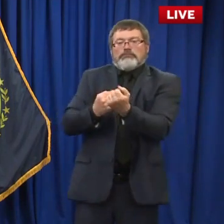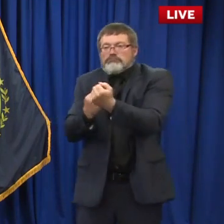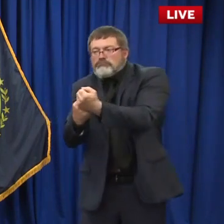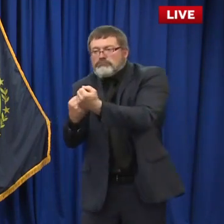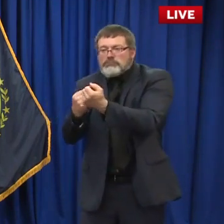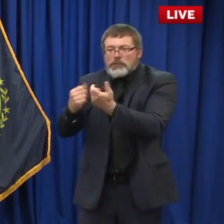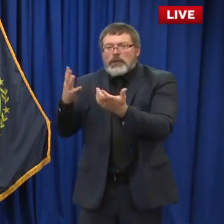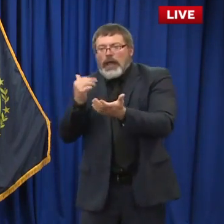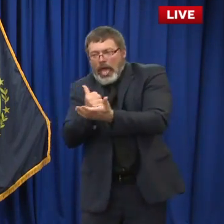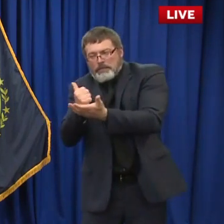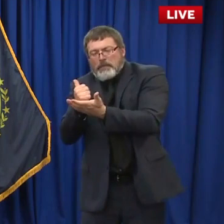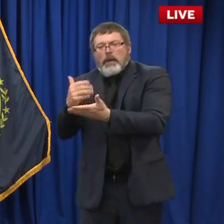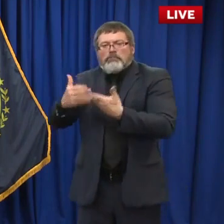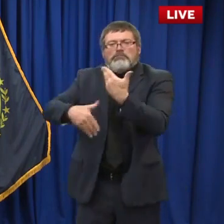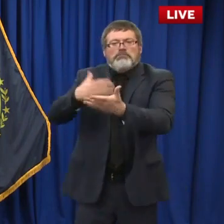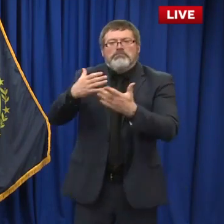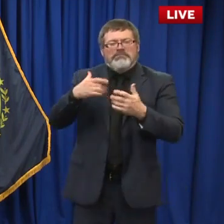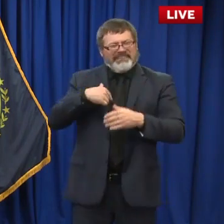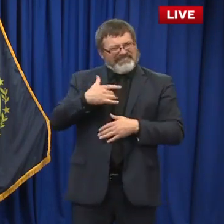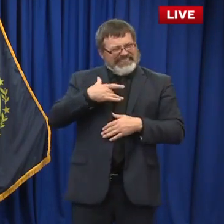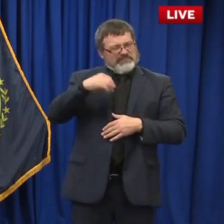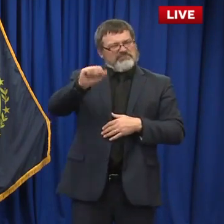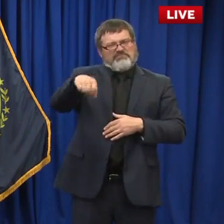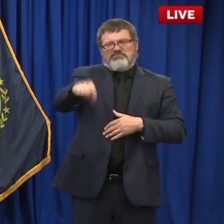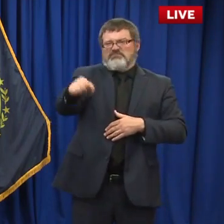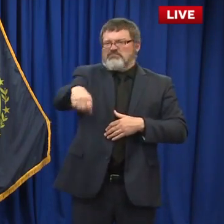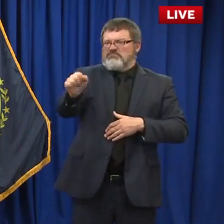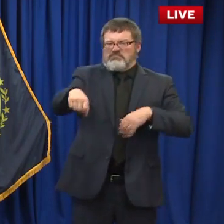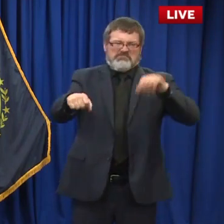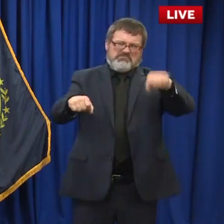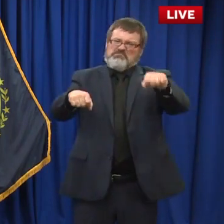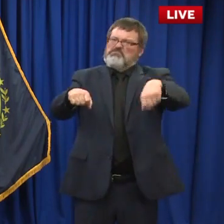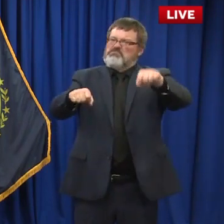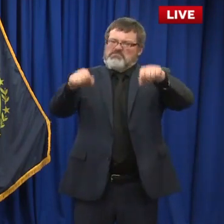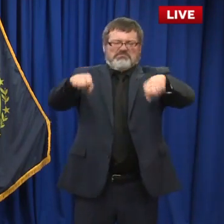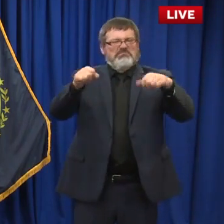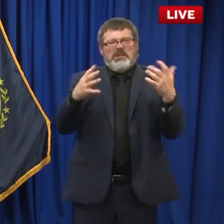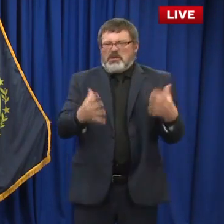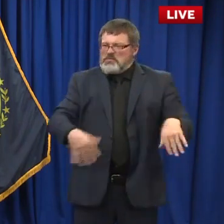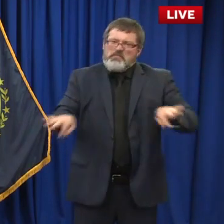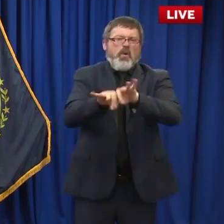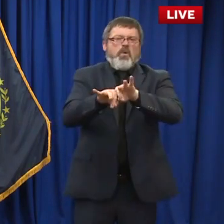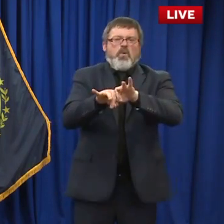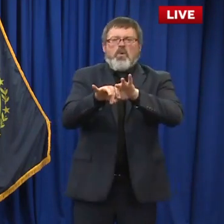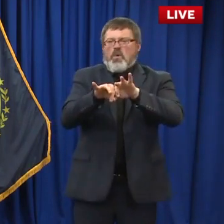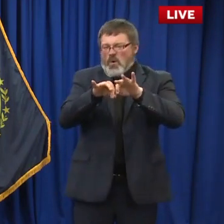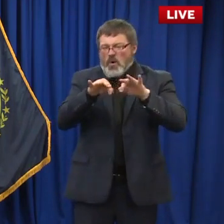OR THEIR SITUATION, SO TO HAVE SOMEBODY WITH THEM THERE AS THAT ADVOCATE IS SO IMPORTANT AND I JUST WANT TO THANK THE COMMISSIONER.